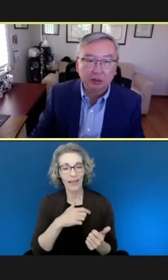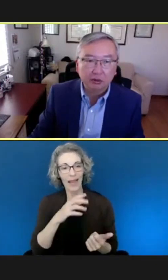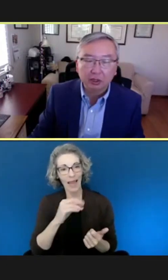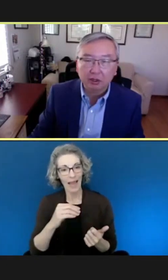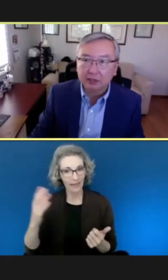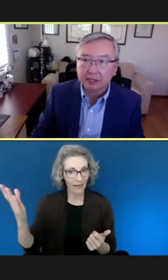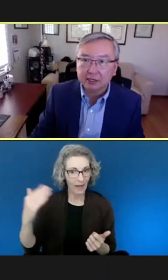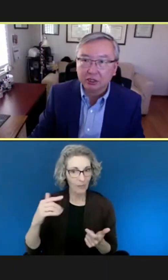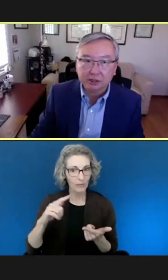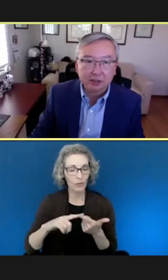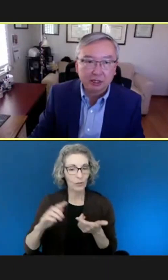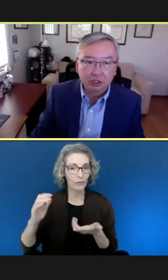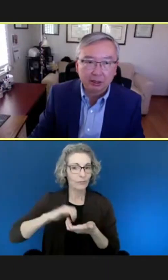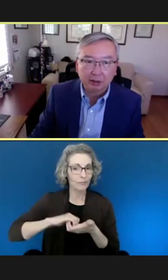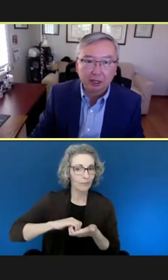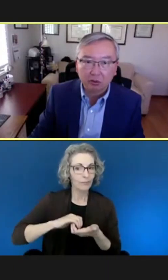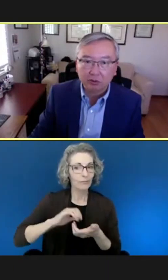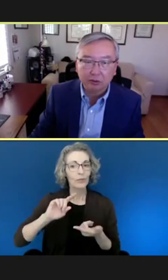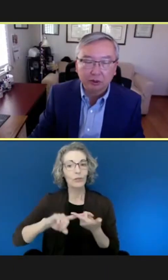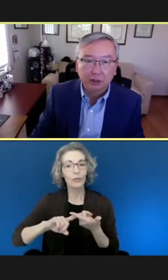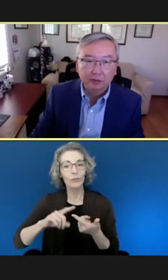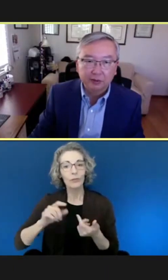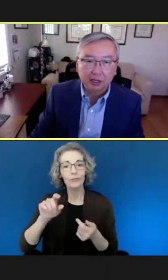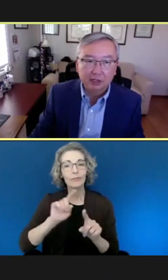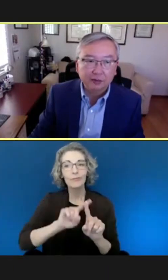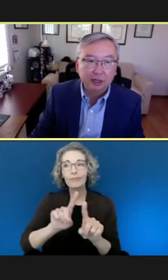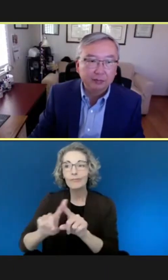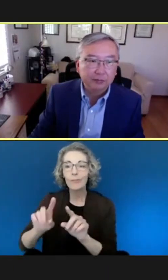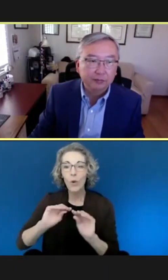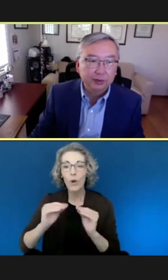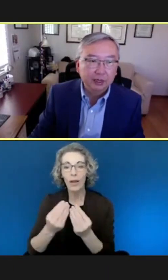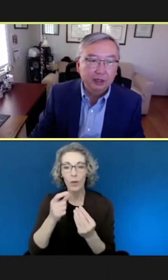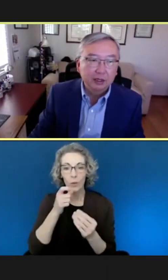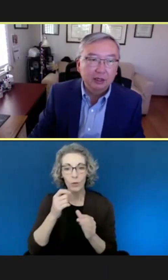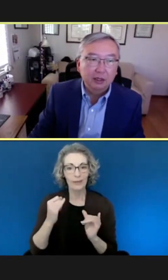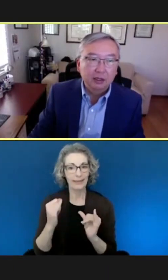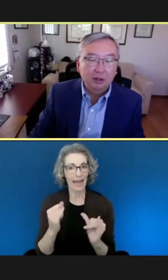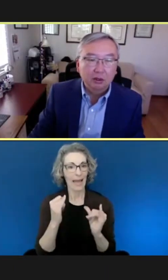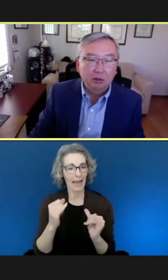the partnering organizations that share our philosophy.